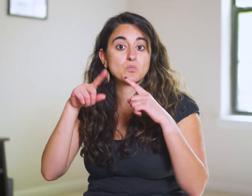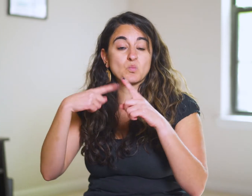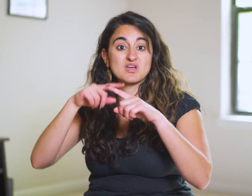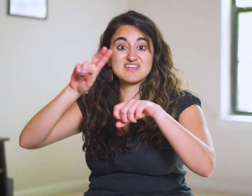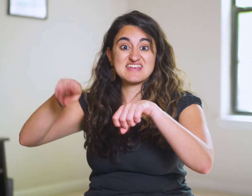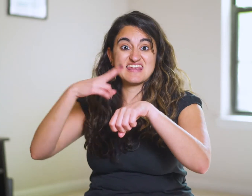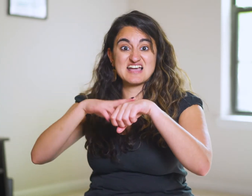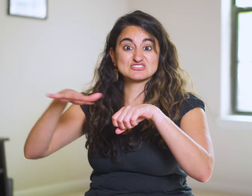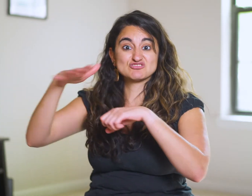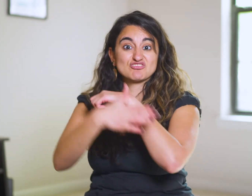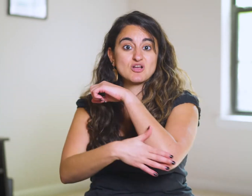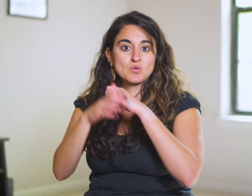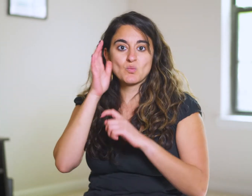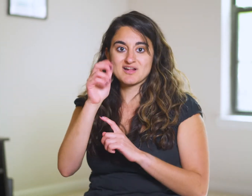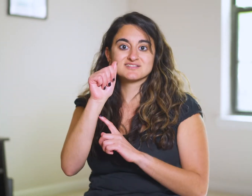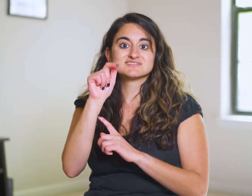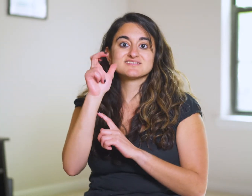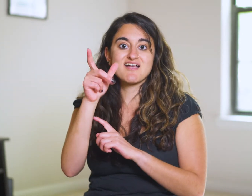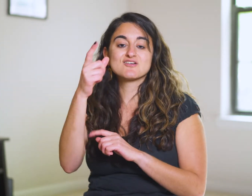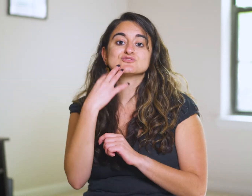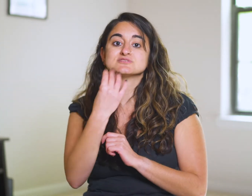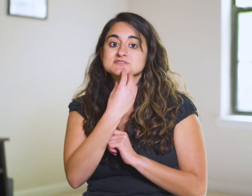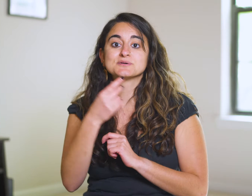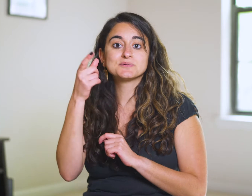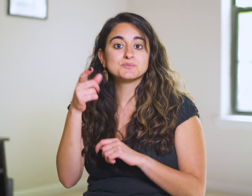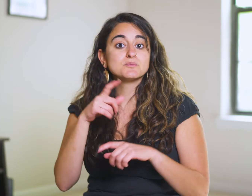when the nations will attack Jerusalem